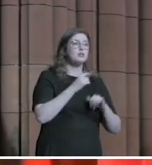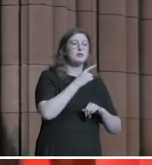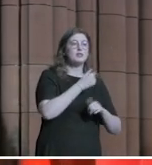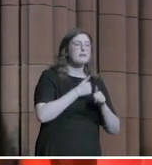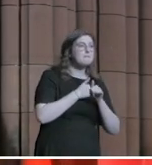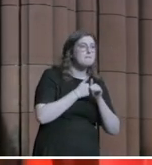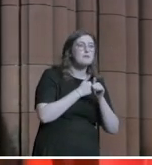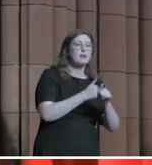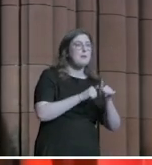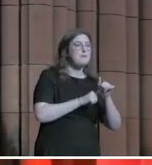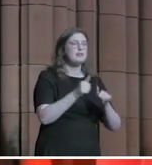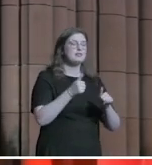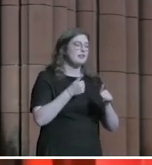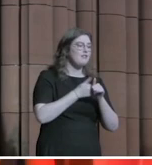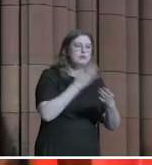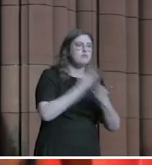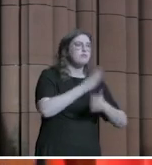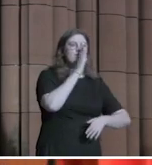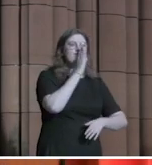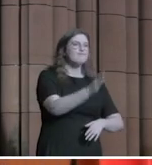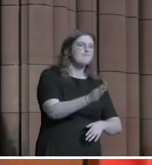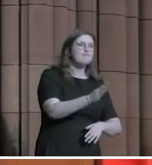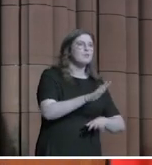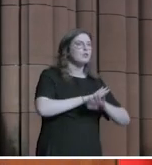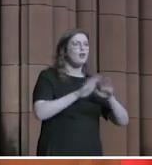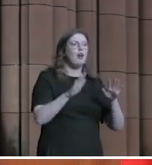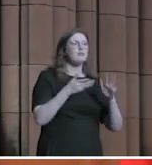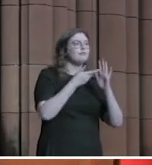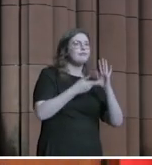is straight to the point. It's often not wrapped up in fluffy language.